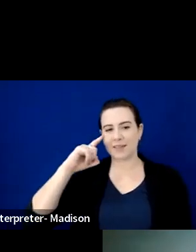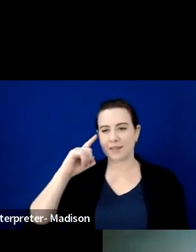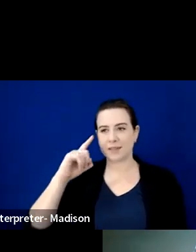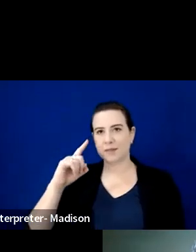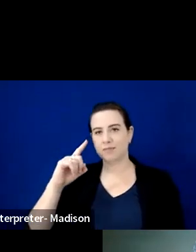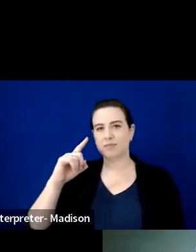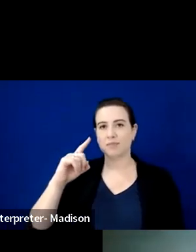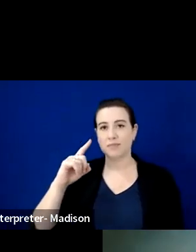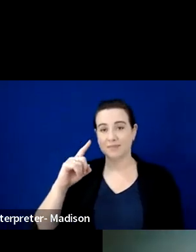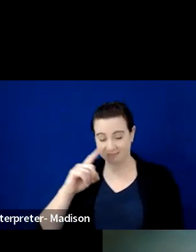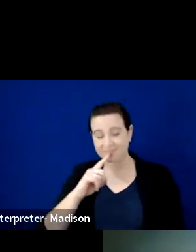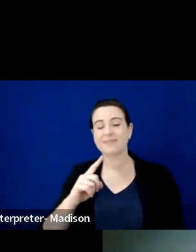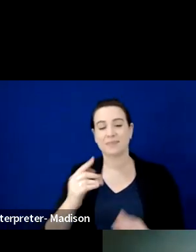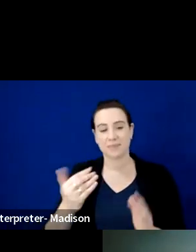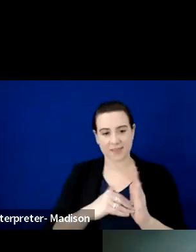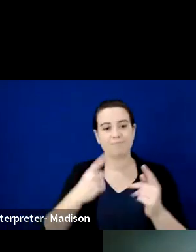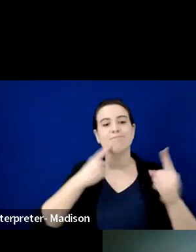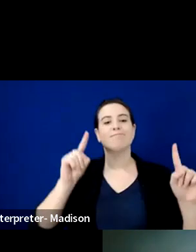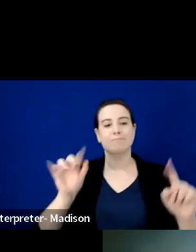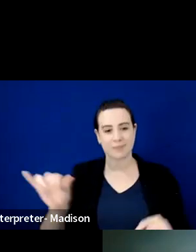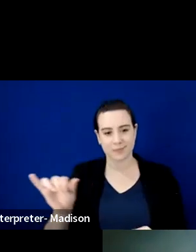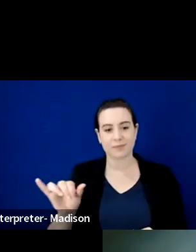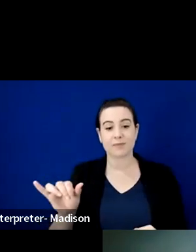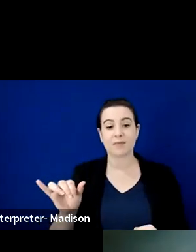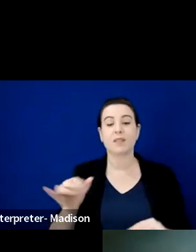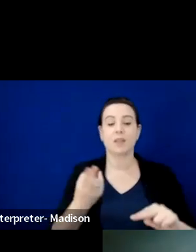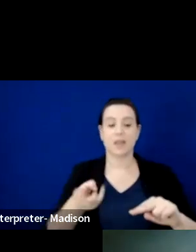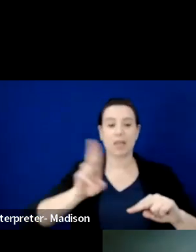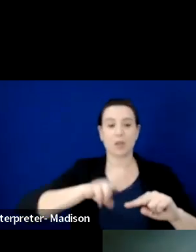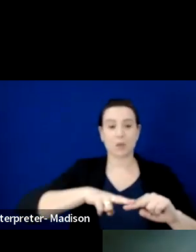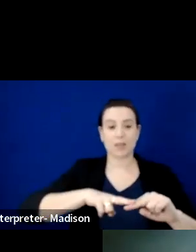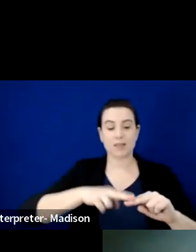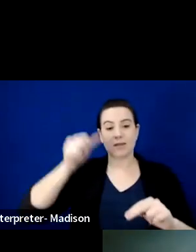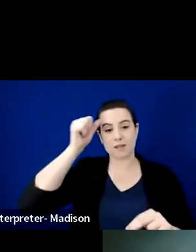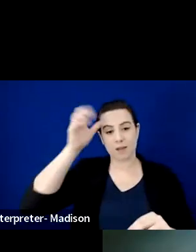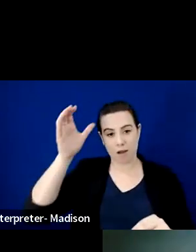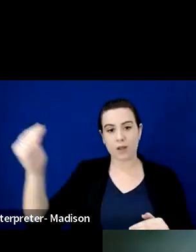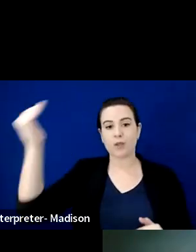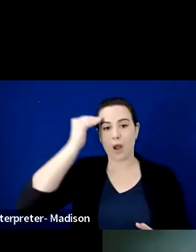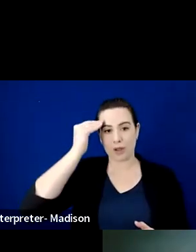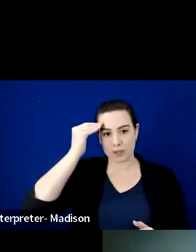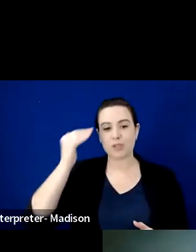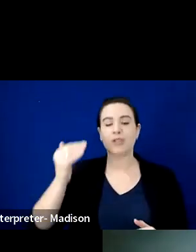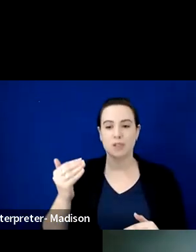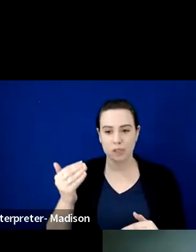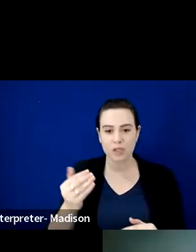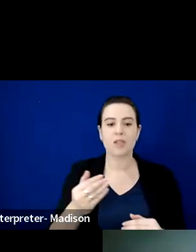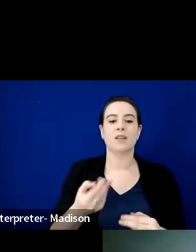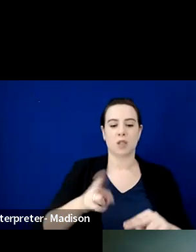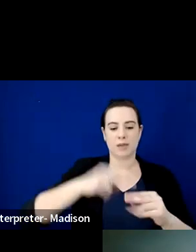And in a sense, it was a success in at least increasing communication from the central state health department down to a rural county level.